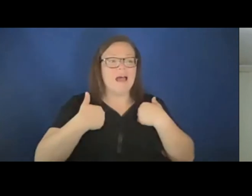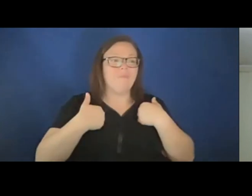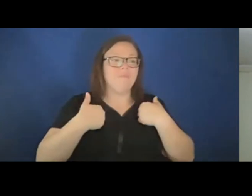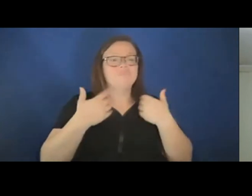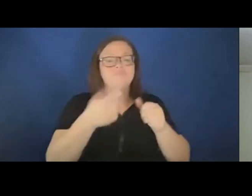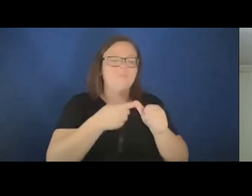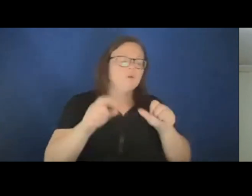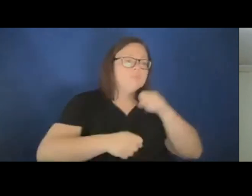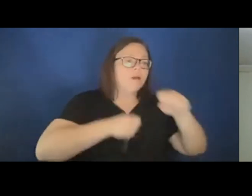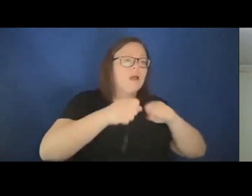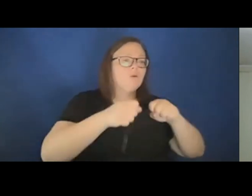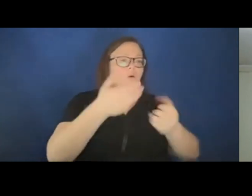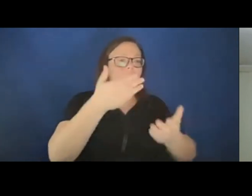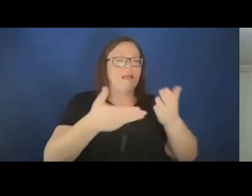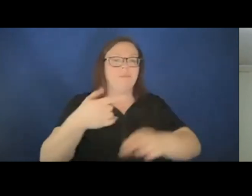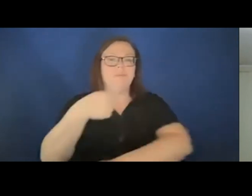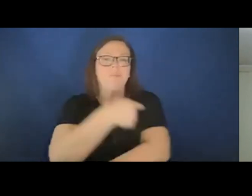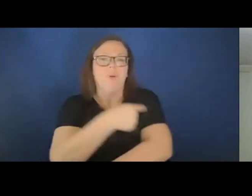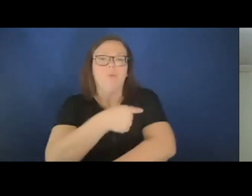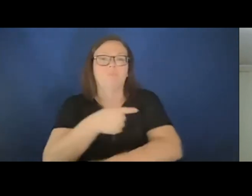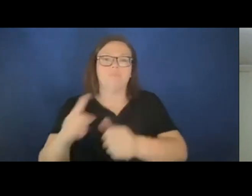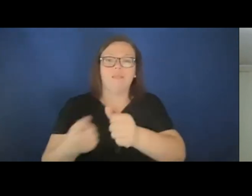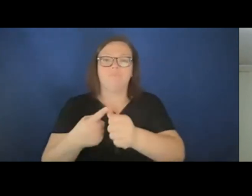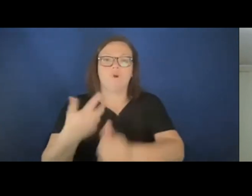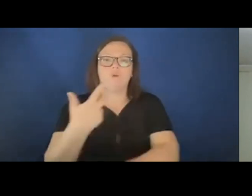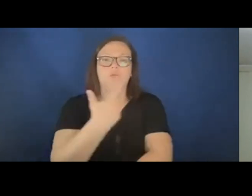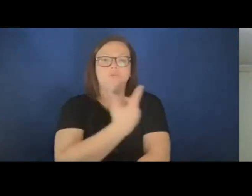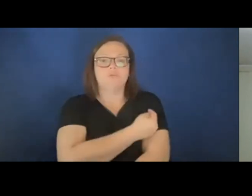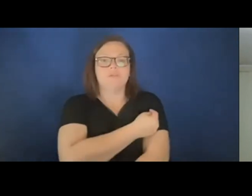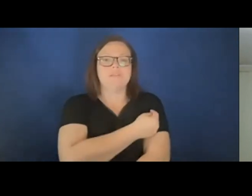or pricks from their first vaccines